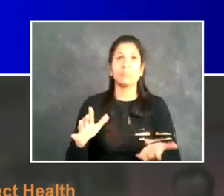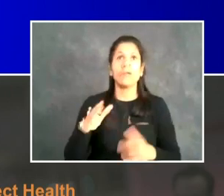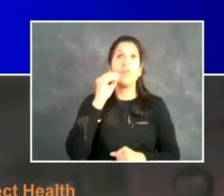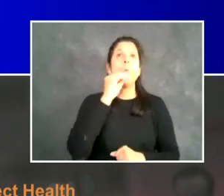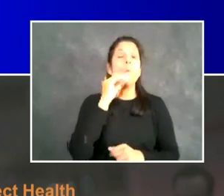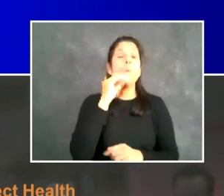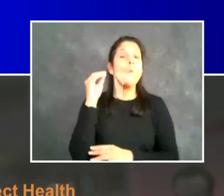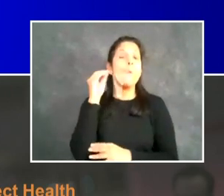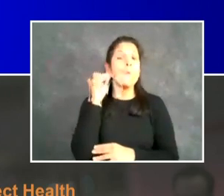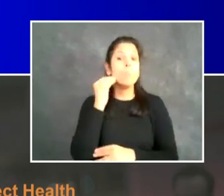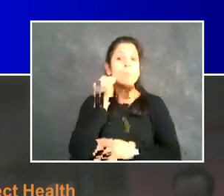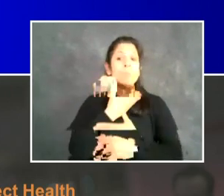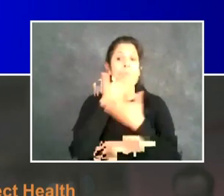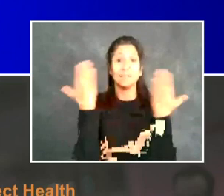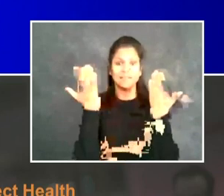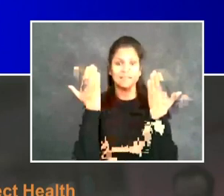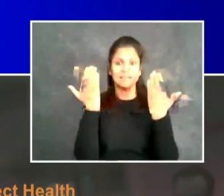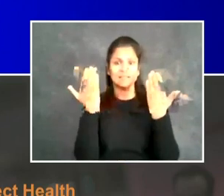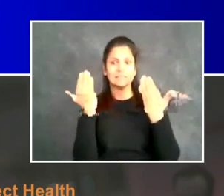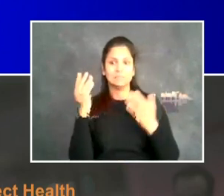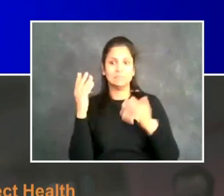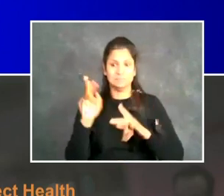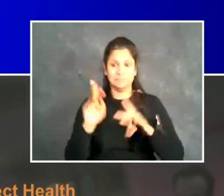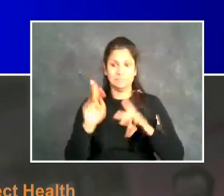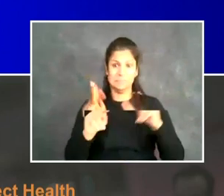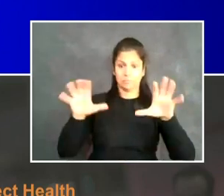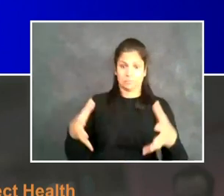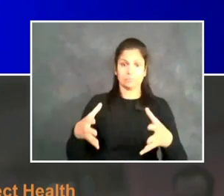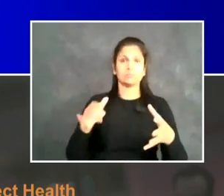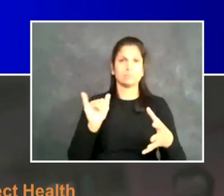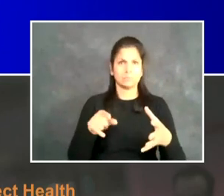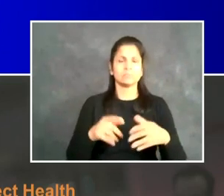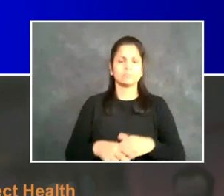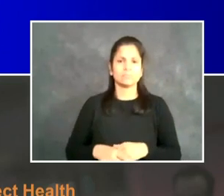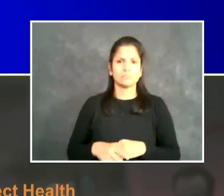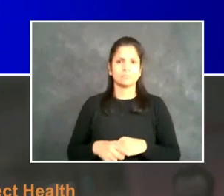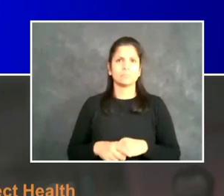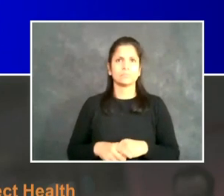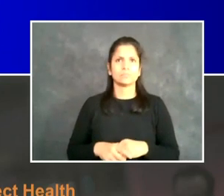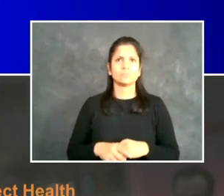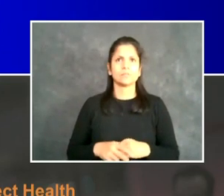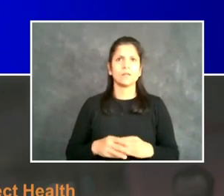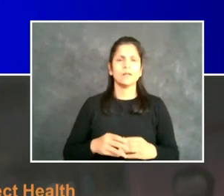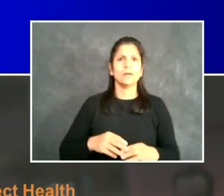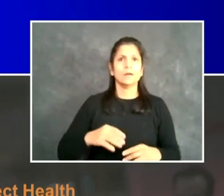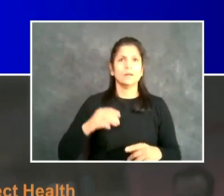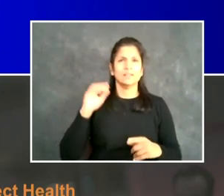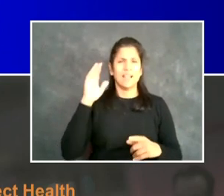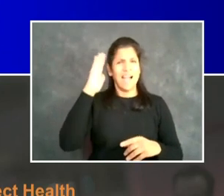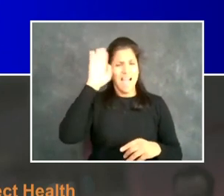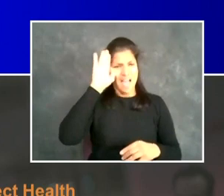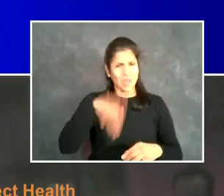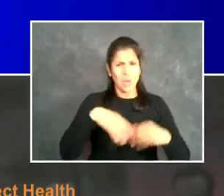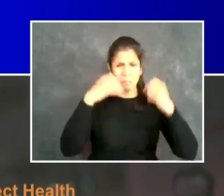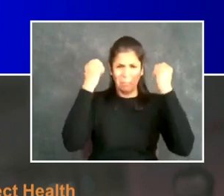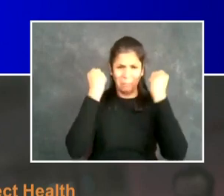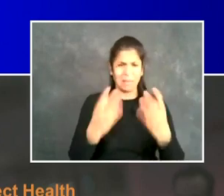AGAIN, THE COMPASSION I TALKED ABOUT EARLIER, NEW YORKERS FEEL TREMENDOUS COMPASSION FOR FOLKS WHOSE LIVES IN SOME WAY CAME